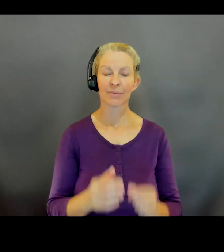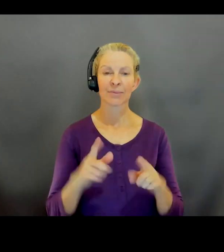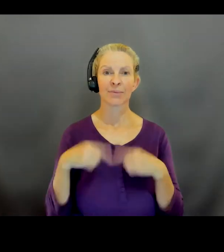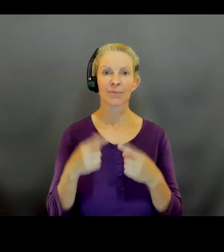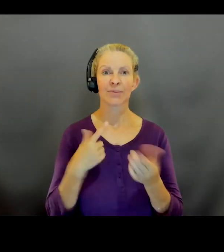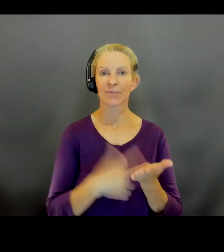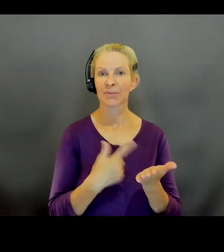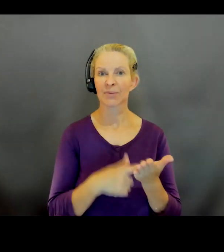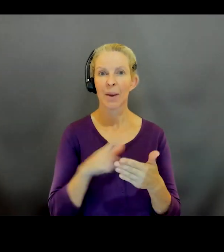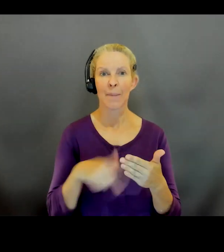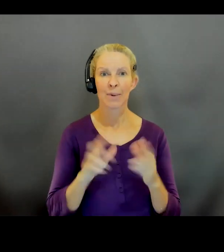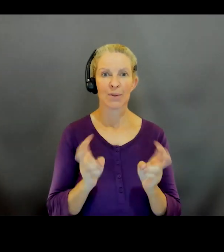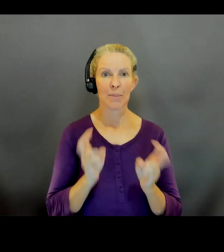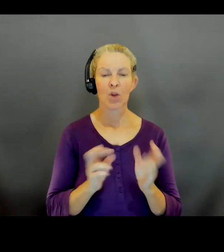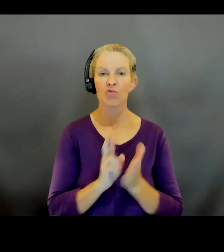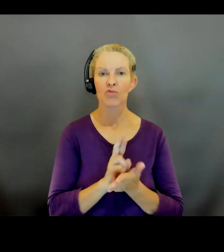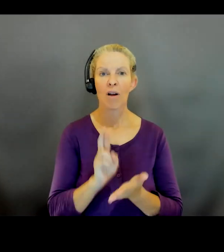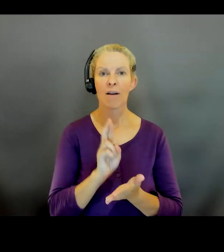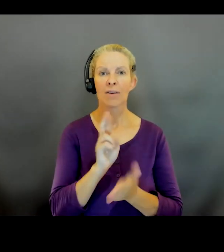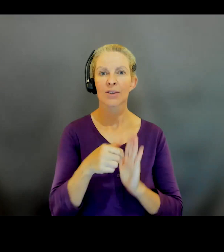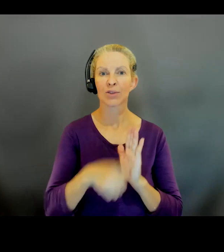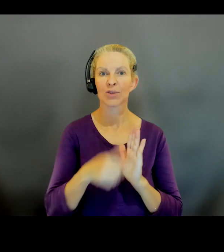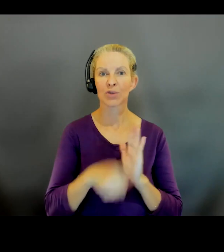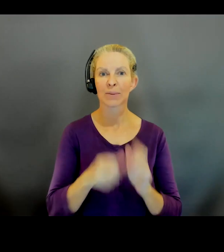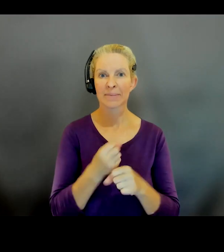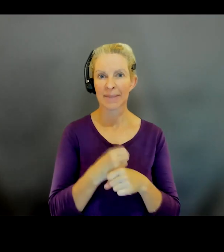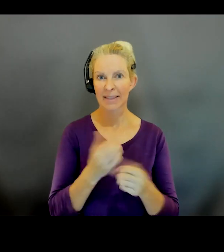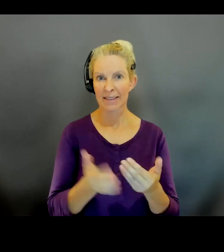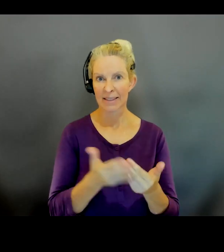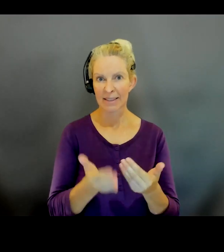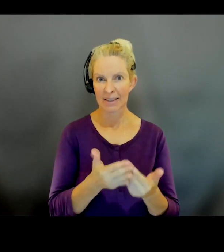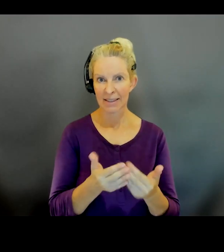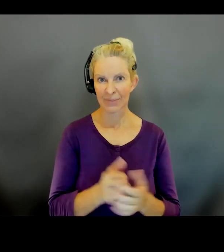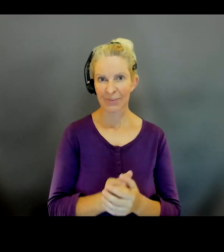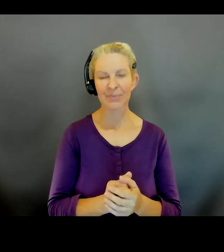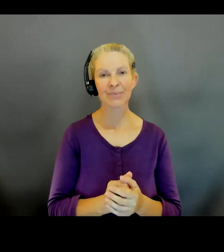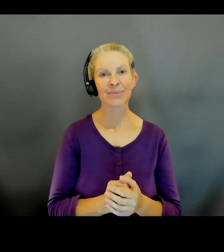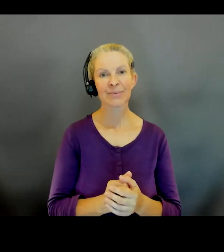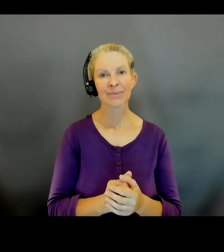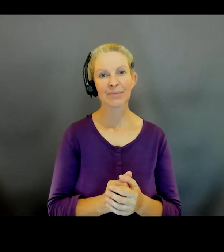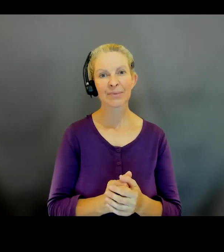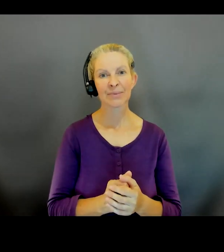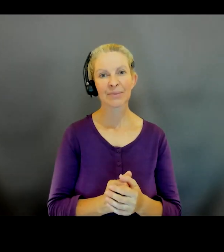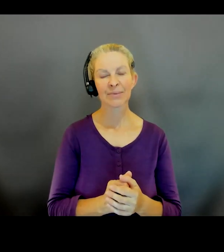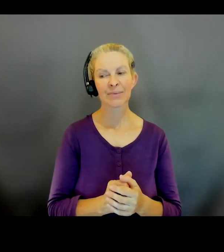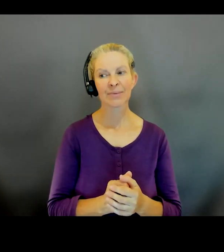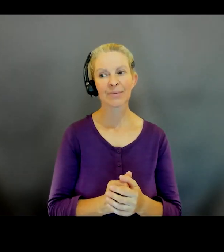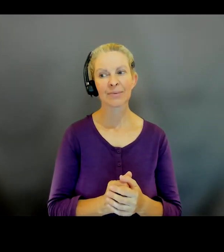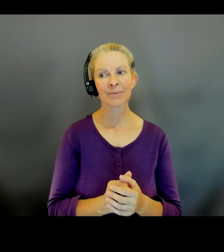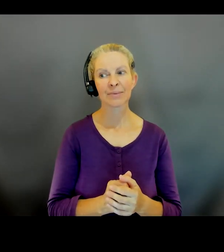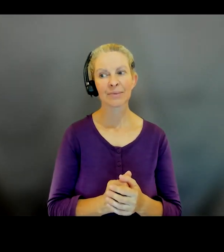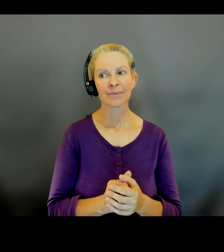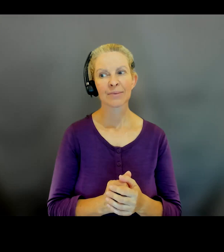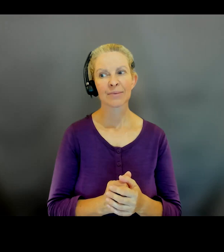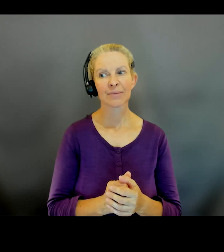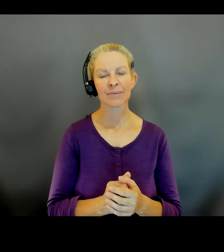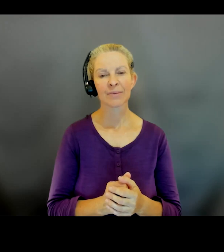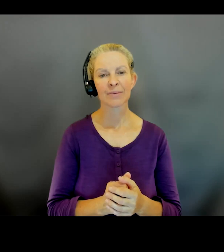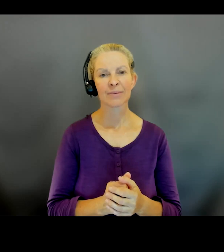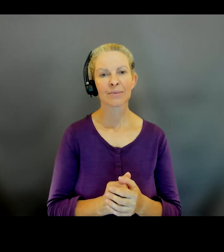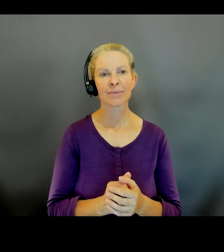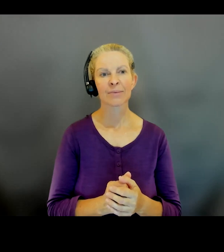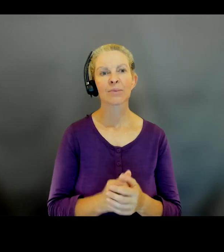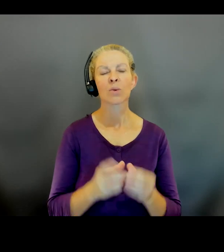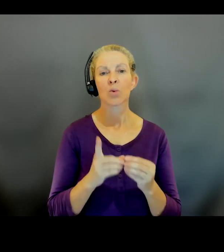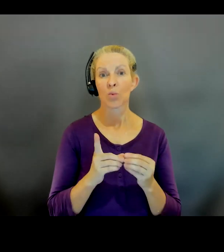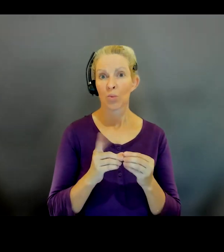Surgery Made Easy. " Now, there is one other place I want to talk about collaboration,